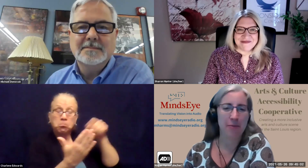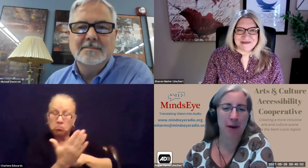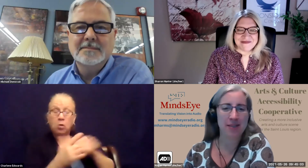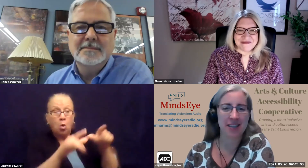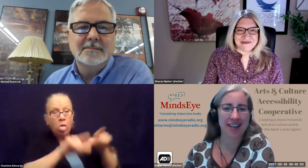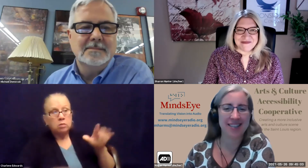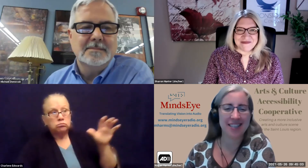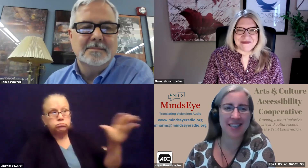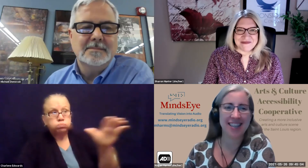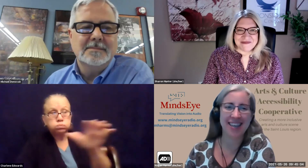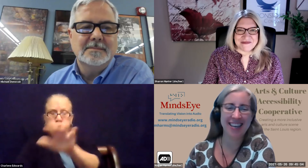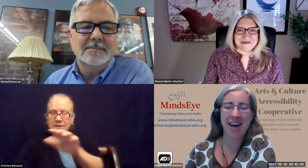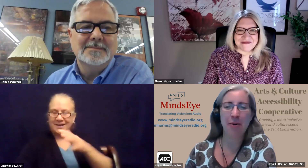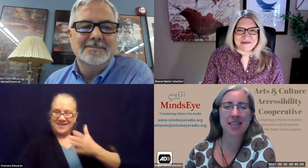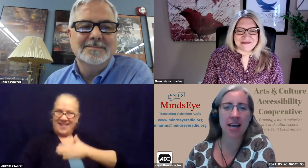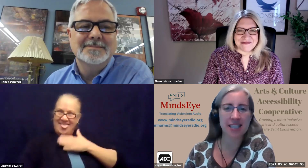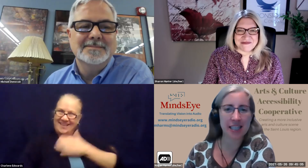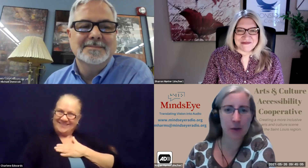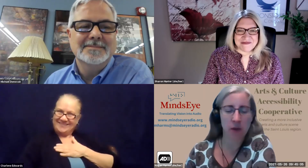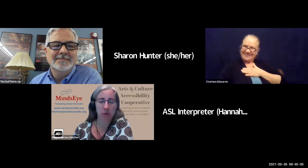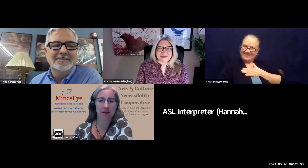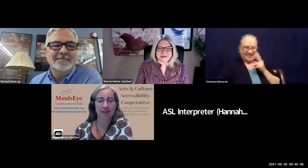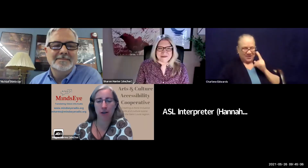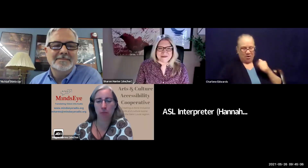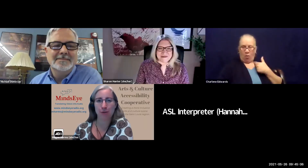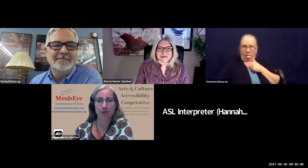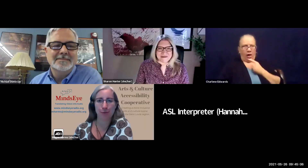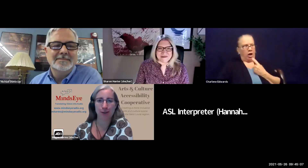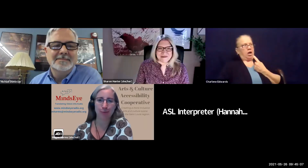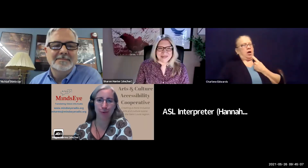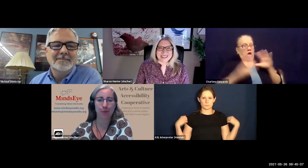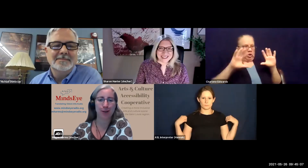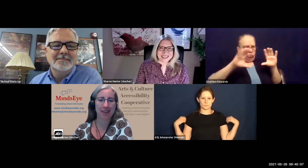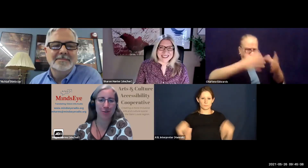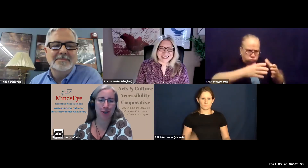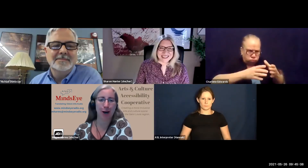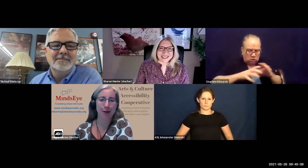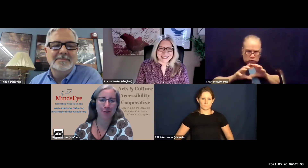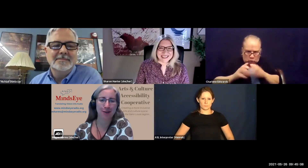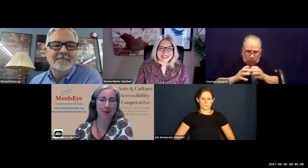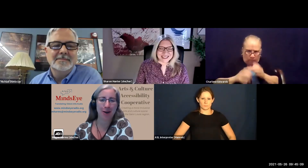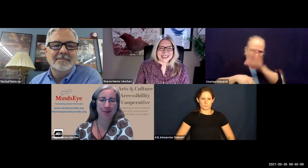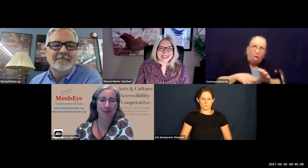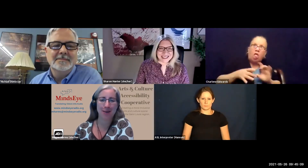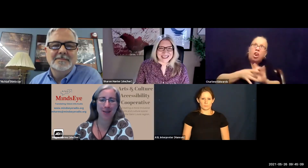I was glad to see we were not bunch in with some group in Chicago, somewhere, that